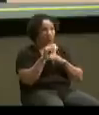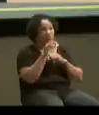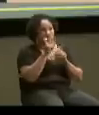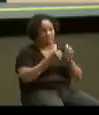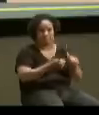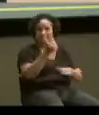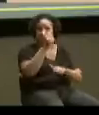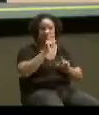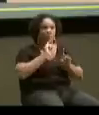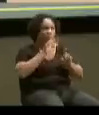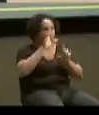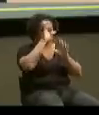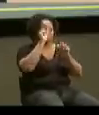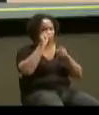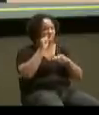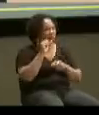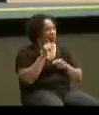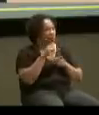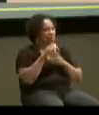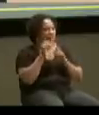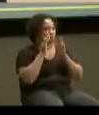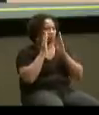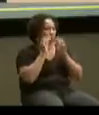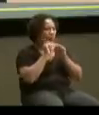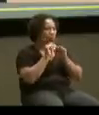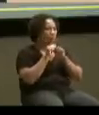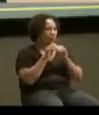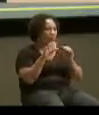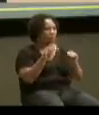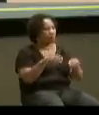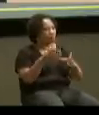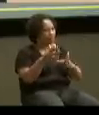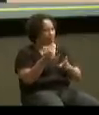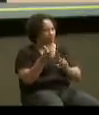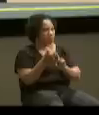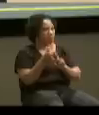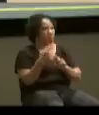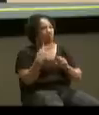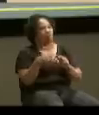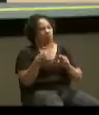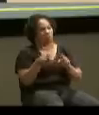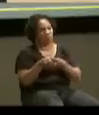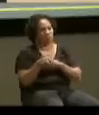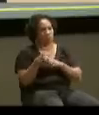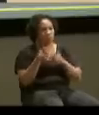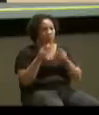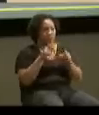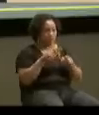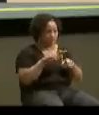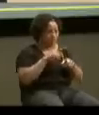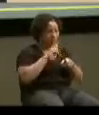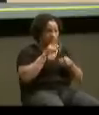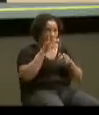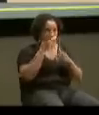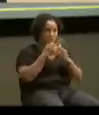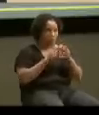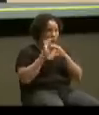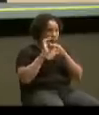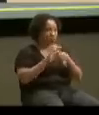UNDER THE EXECUTIVE ORDER ARE FOCUSED ON WORKING WITH SUPPLIERS THAT ARE SUSTAINABLE BECAUSE THEY THEMSELVES WANTED